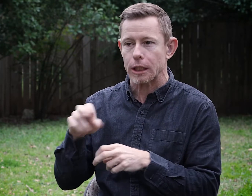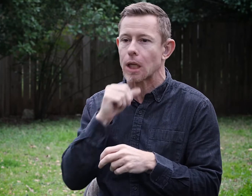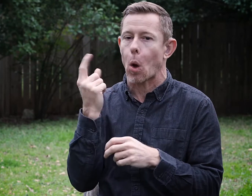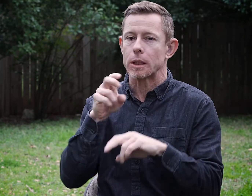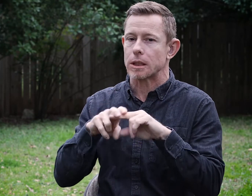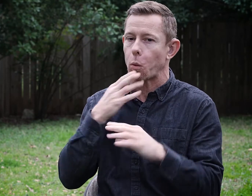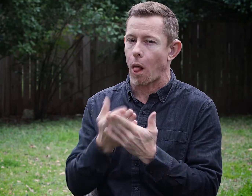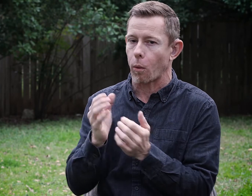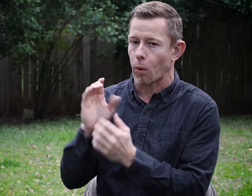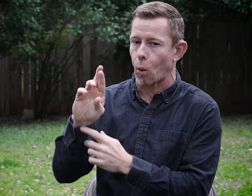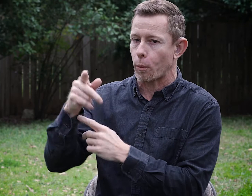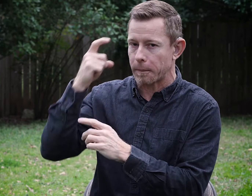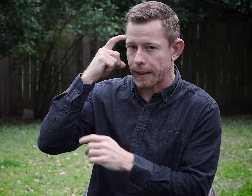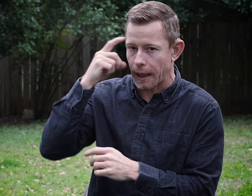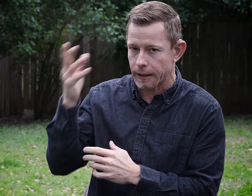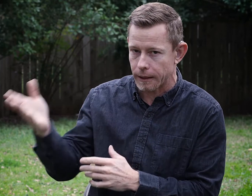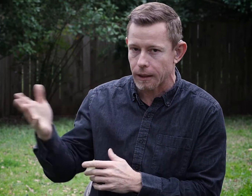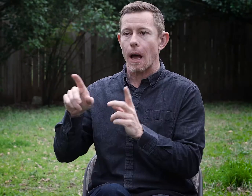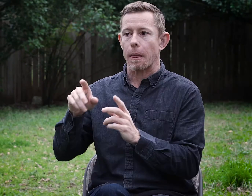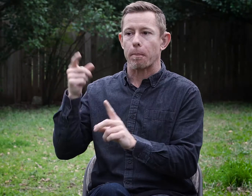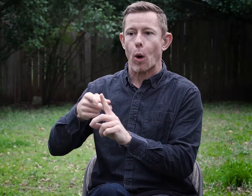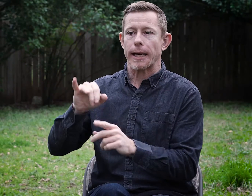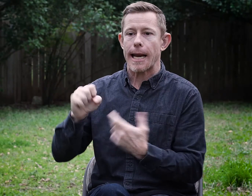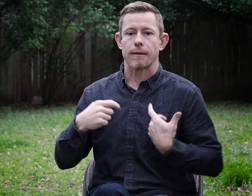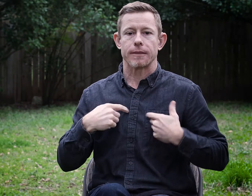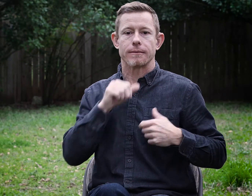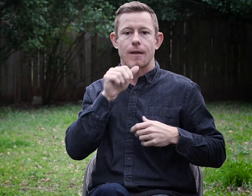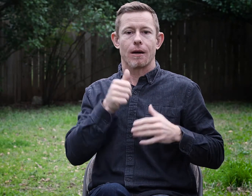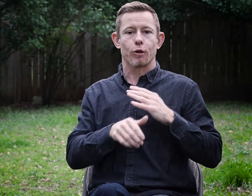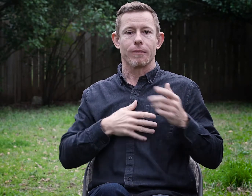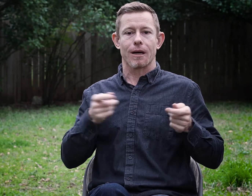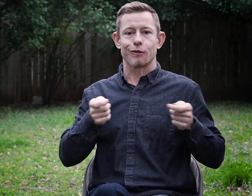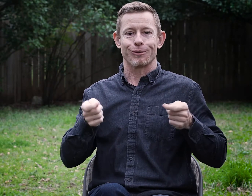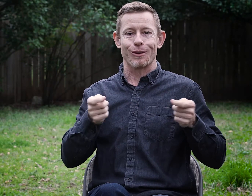I don’t always sit well with the corporate mentality, but the point is that wasn’t under my control.